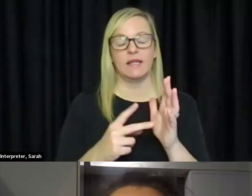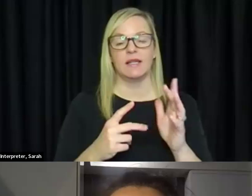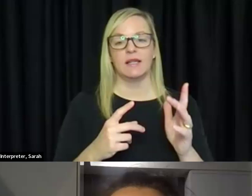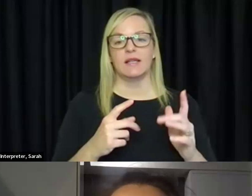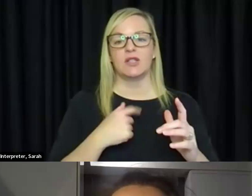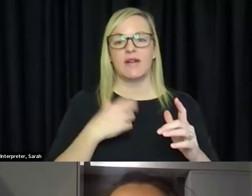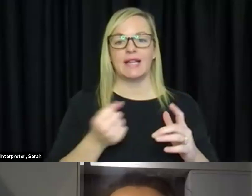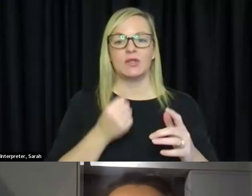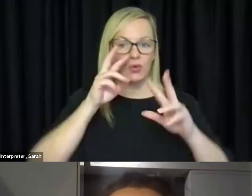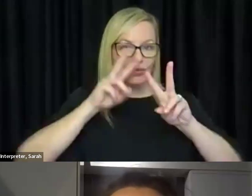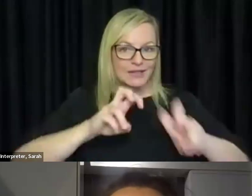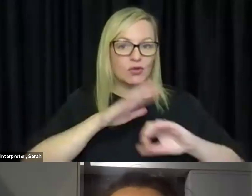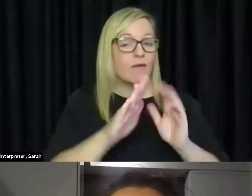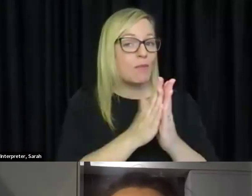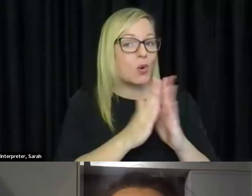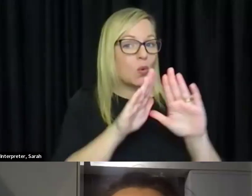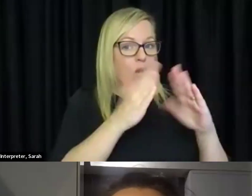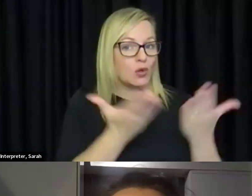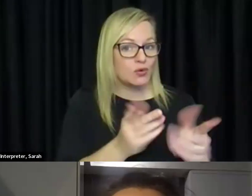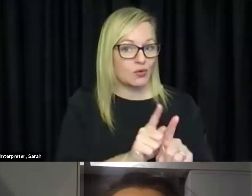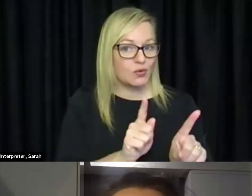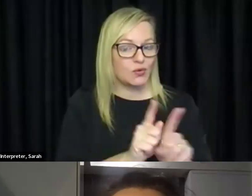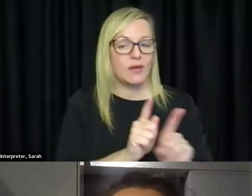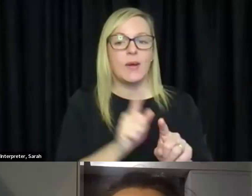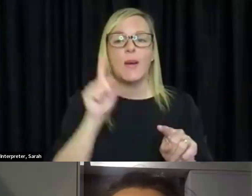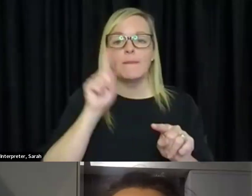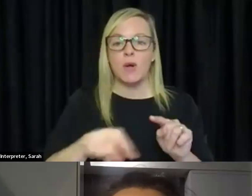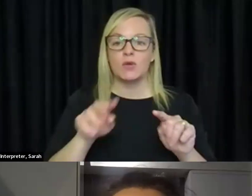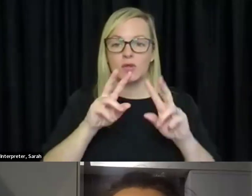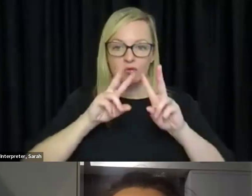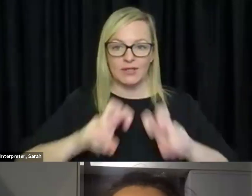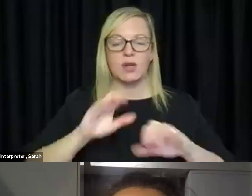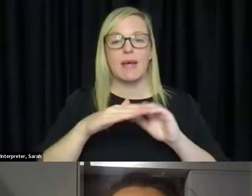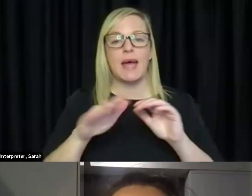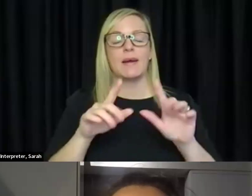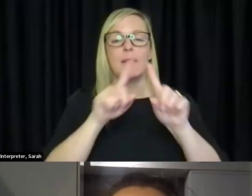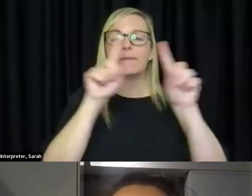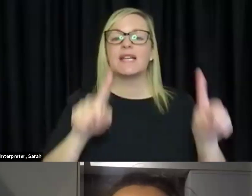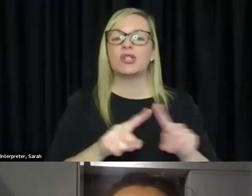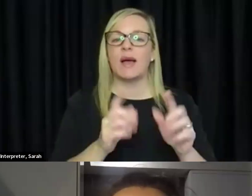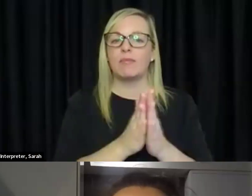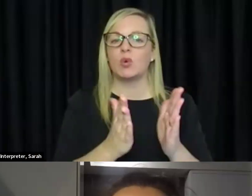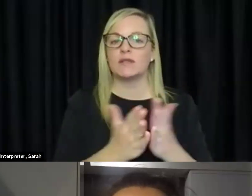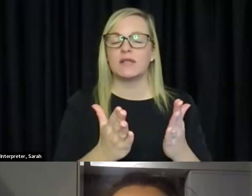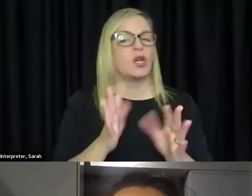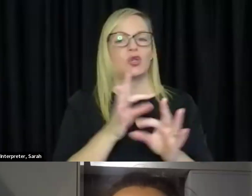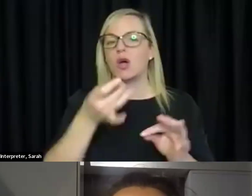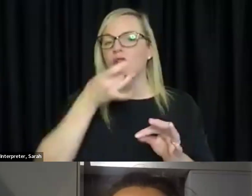world. Most research seems to be about picture books rather than children's 'Chapter Books',